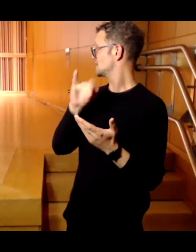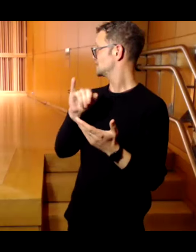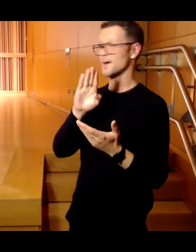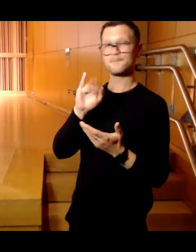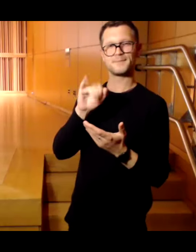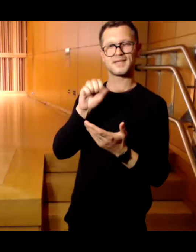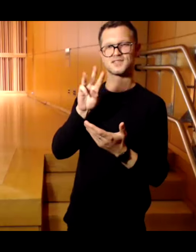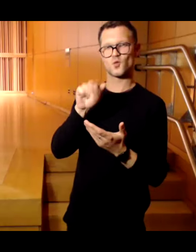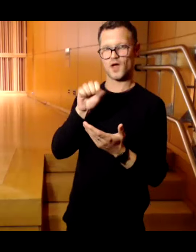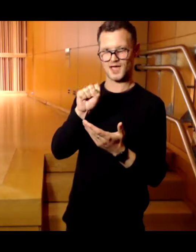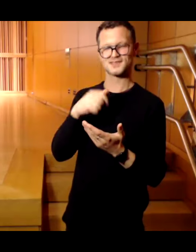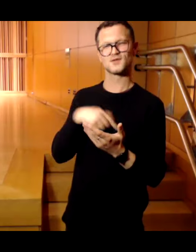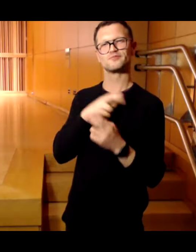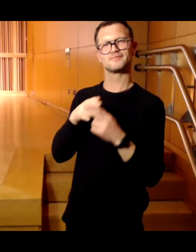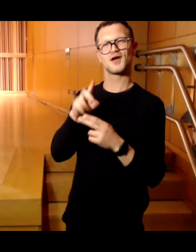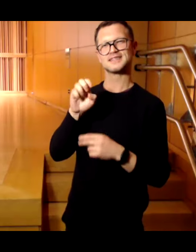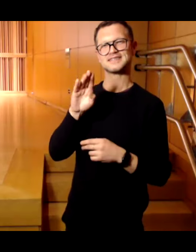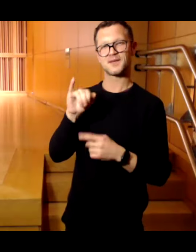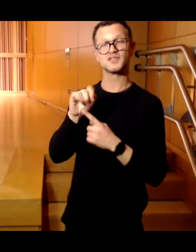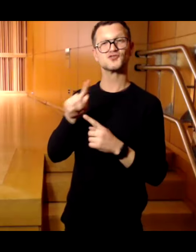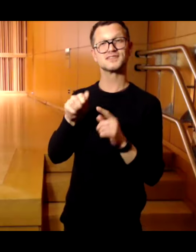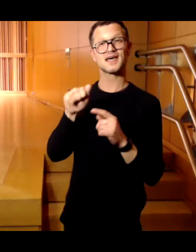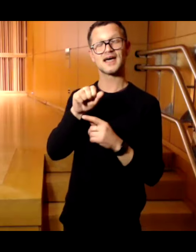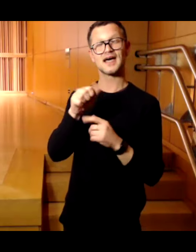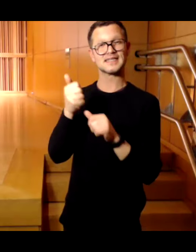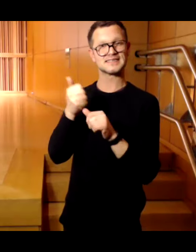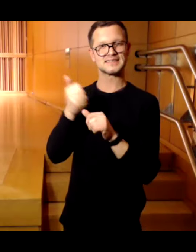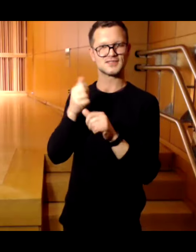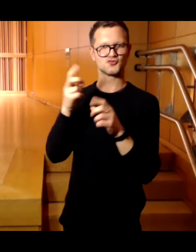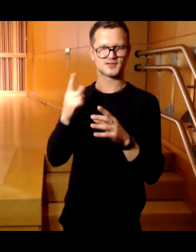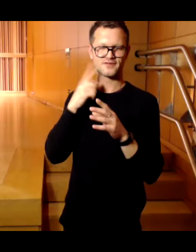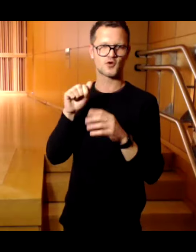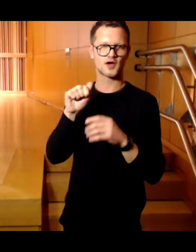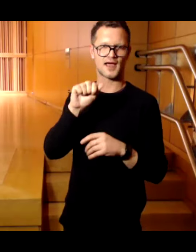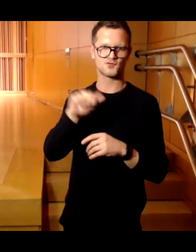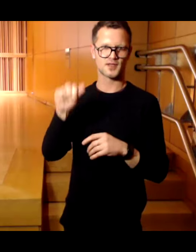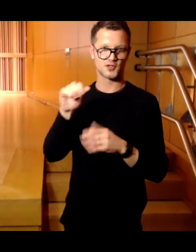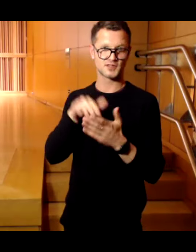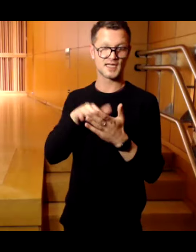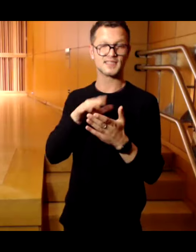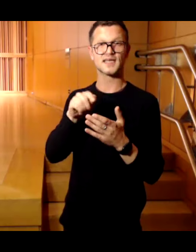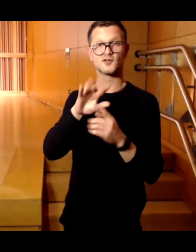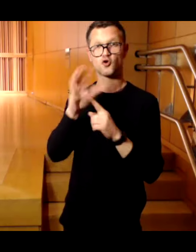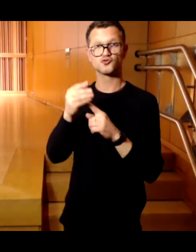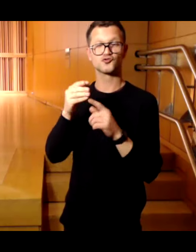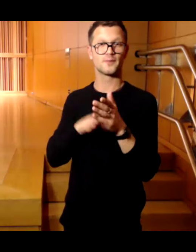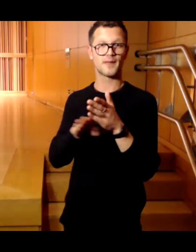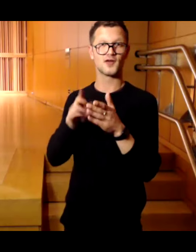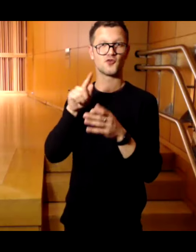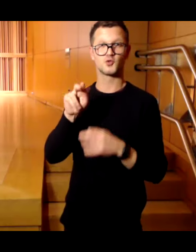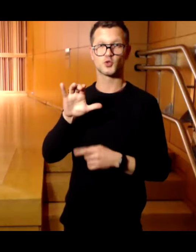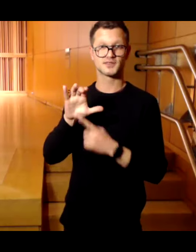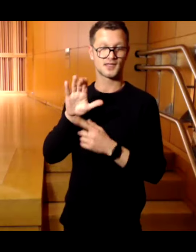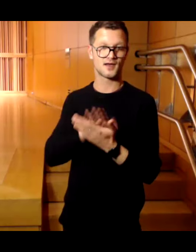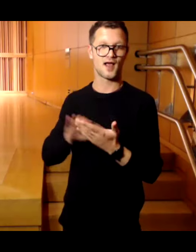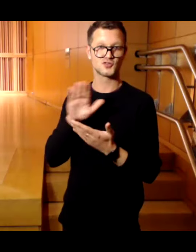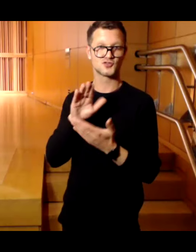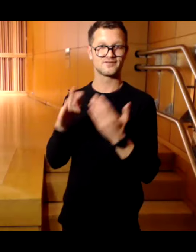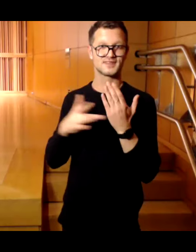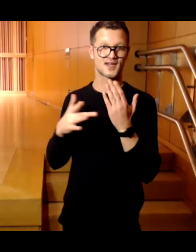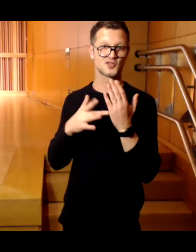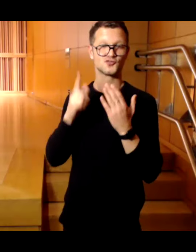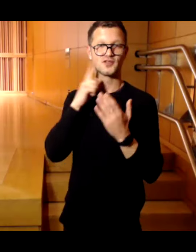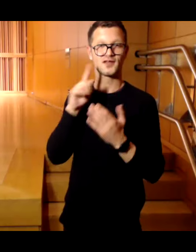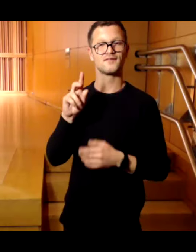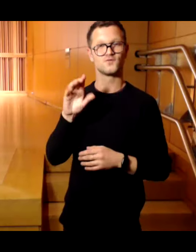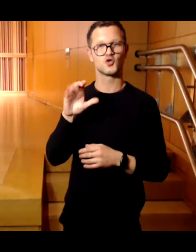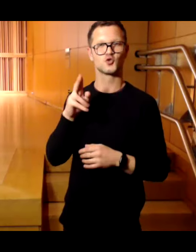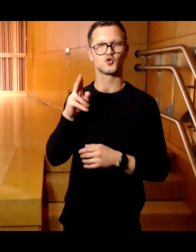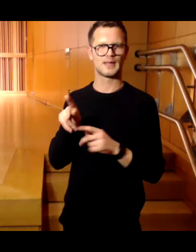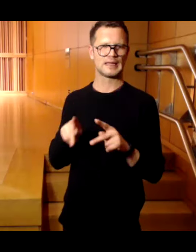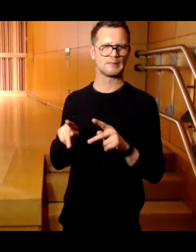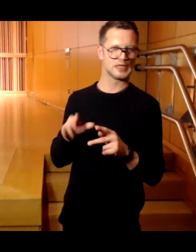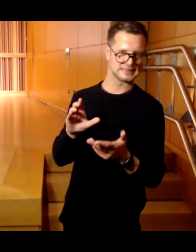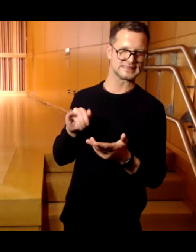Debbie is an assistant professor of African American Studies and coordinator of the Black Visual Culture Cultures Minor at the New York City College of Technology for you CUNY people, that's City Tech.